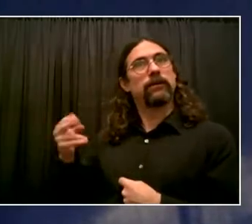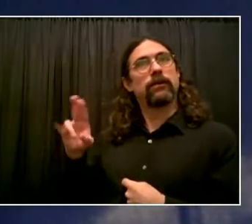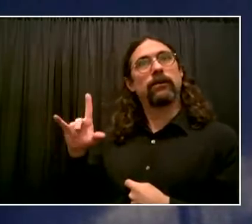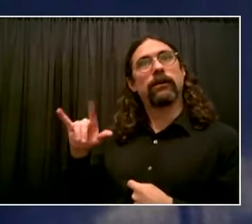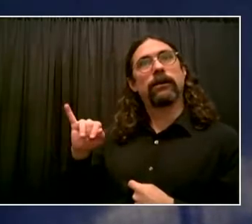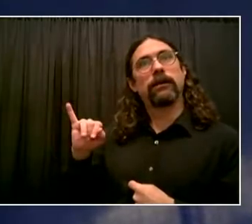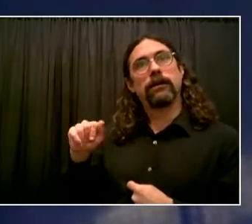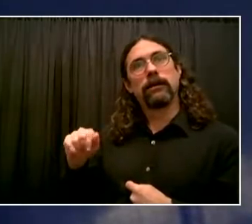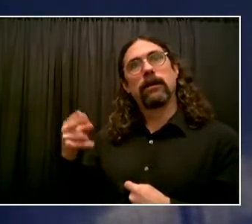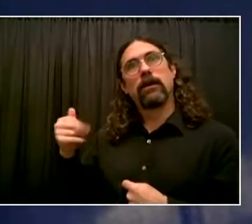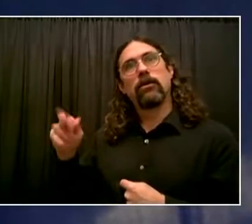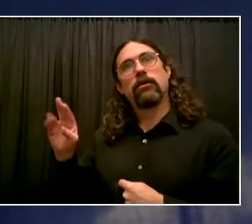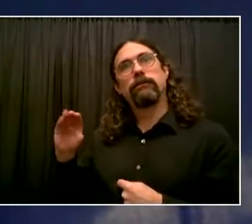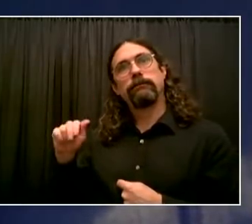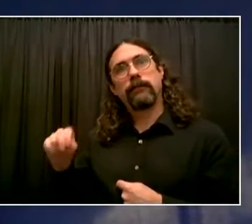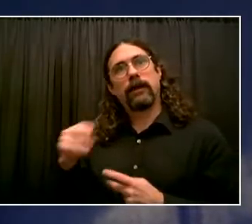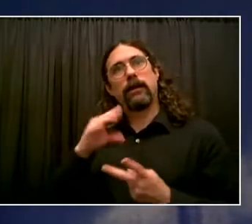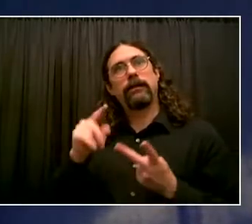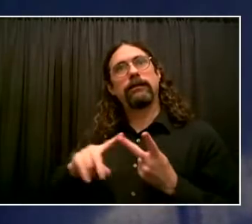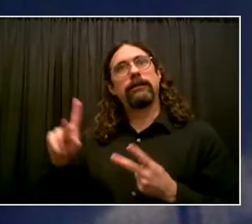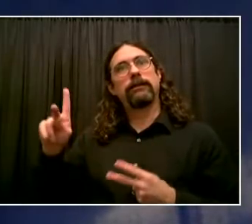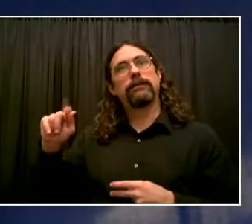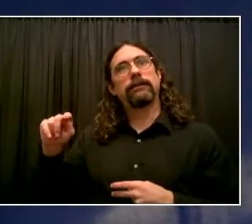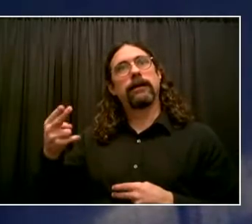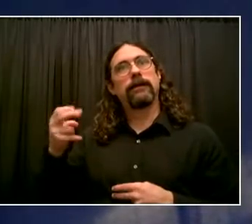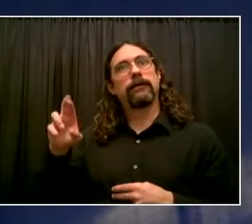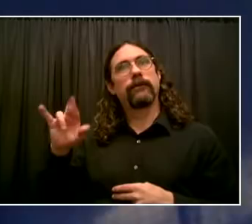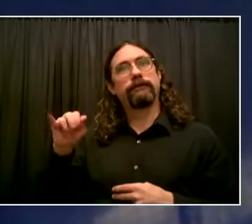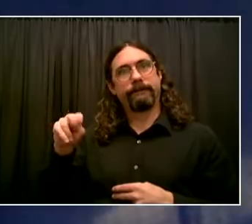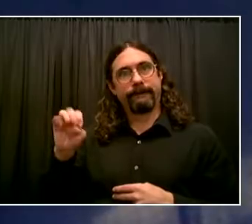SHOUT OUT.